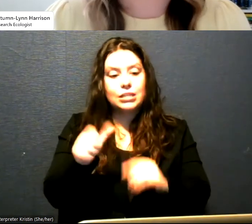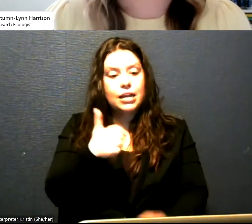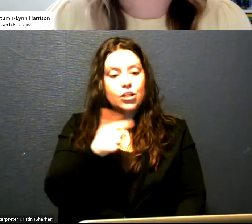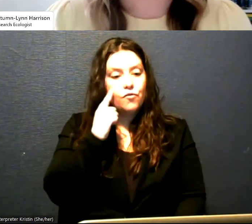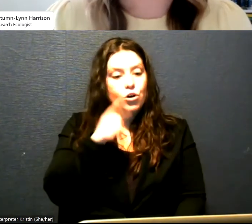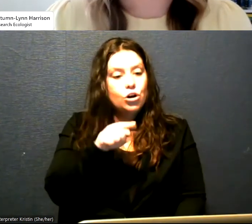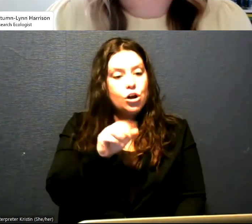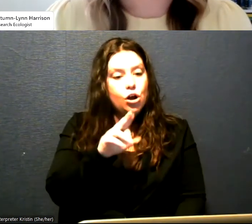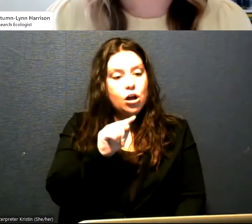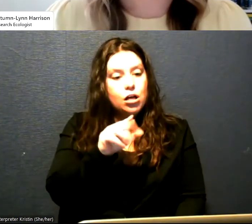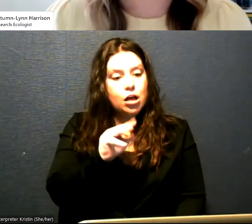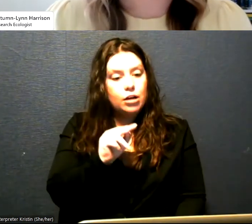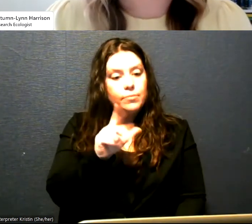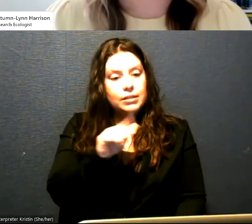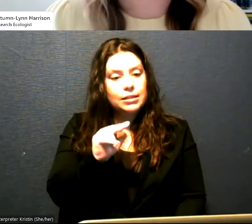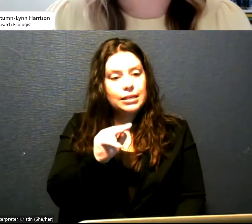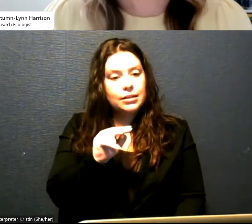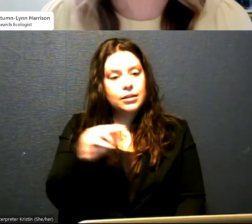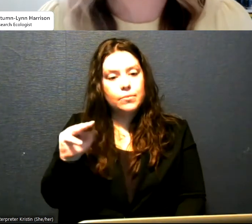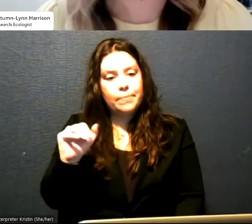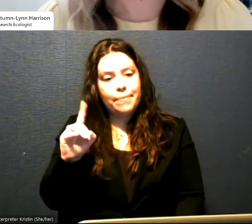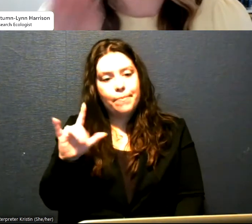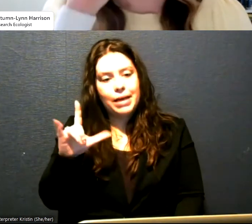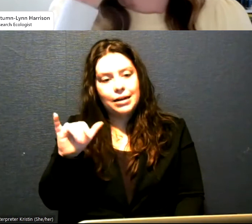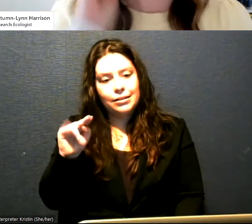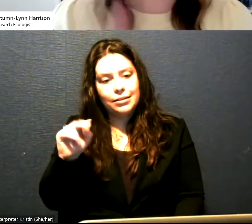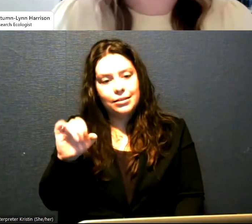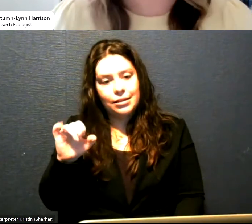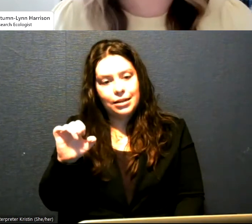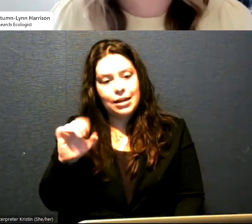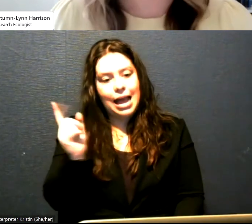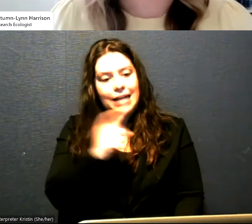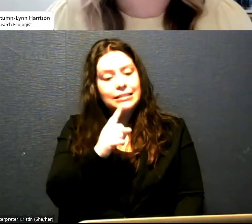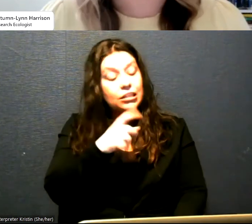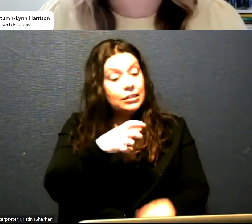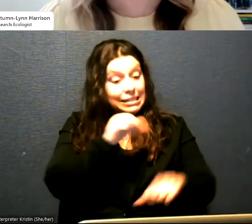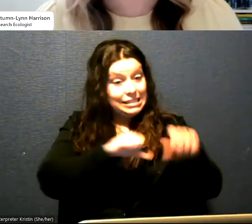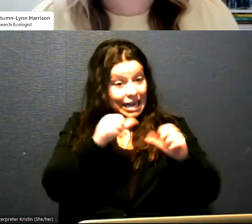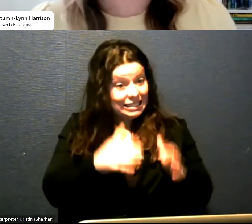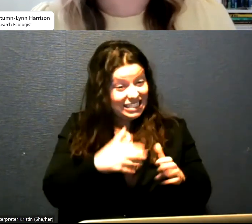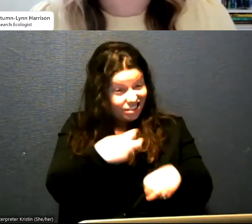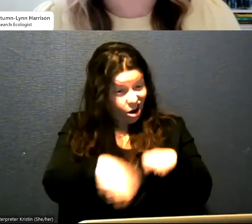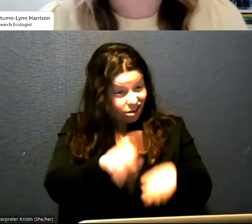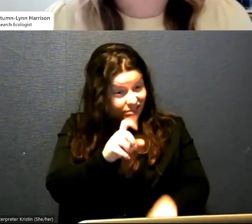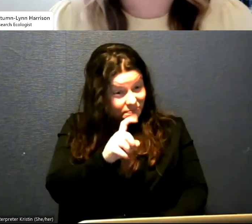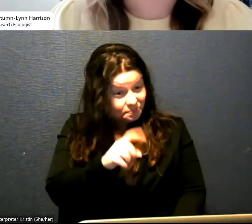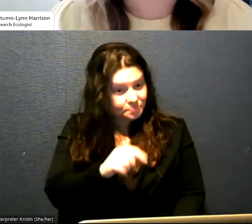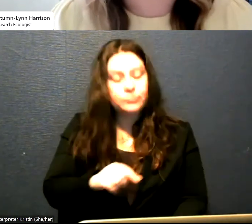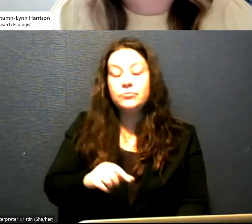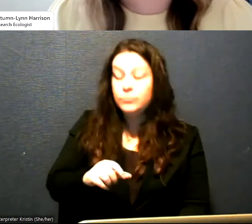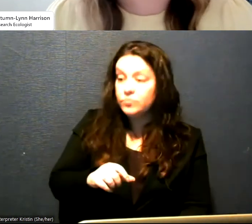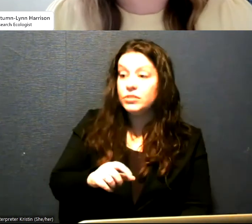be a scientist? Madeleine asked that. >>Autumn-Lynn: It definitely taxes the brain and sometimes it's physically hard.